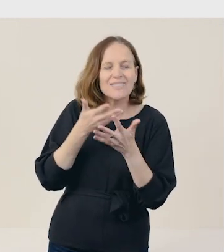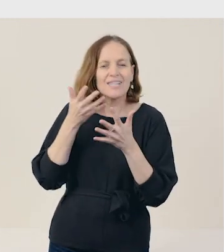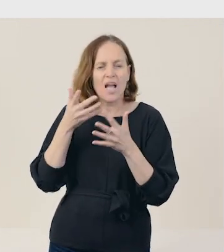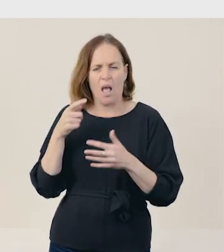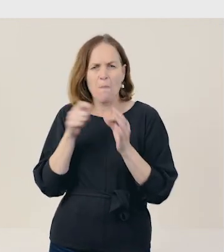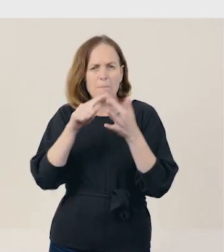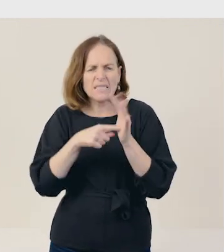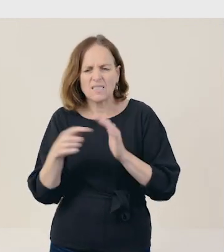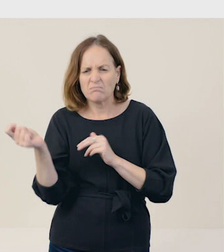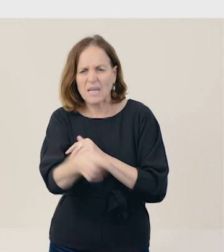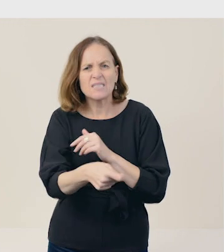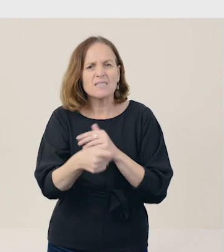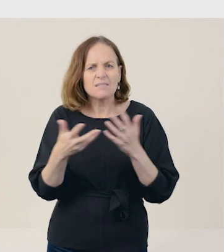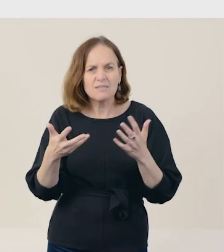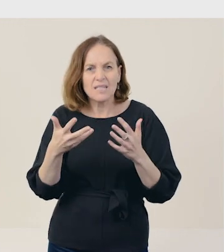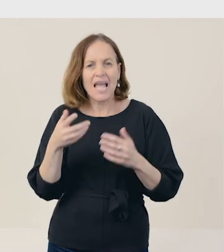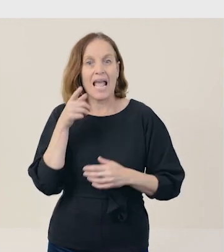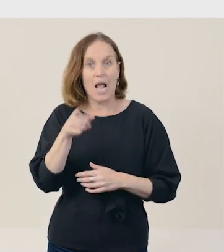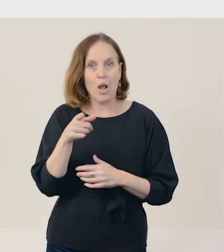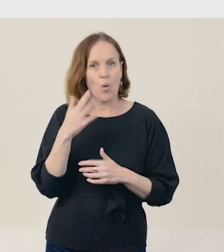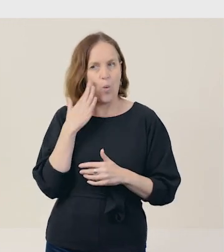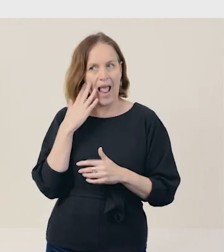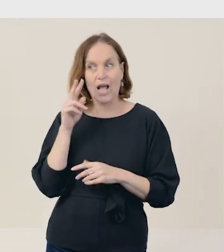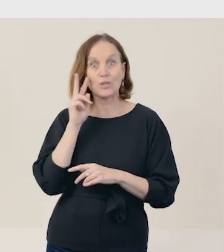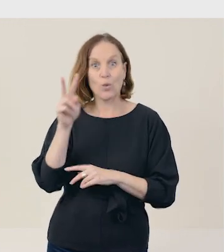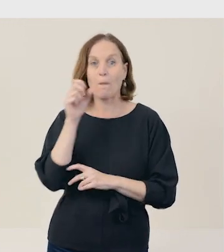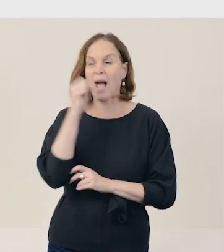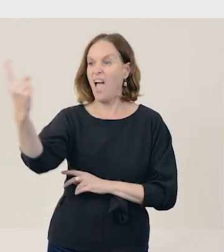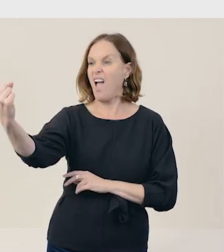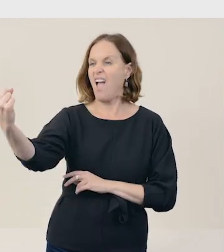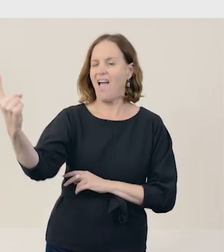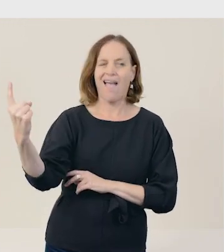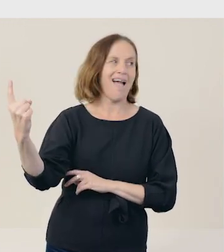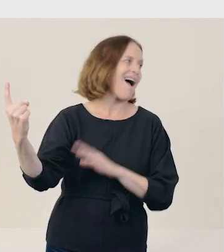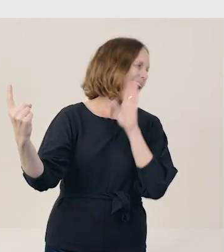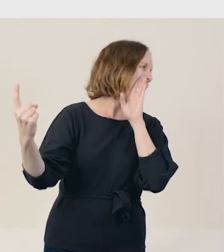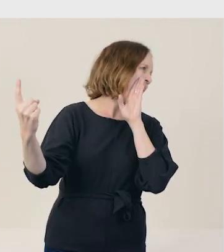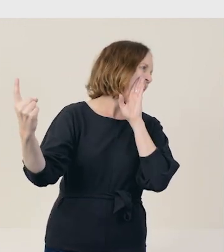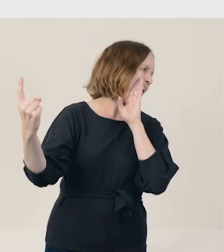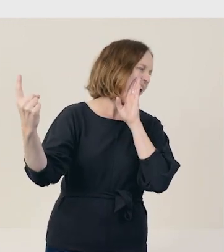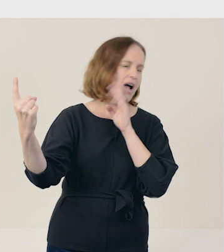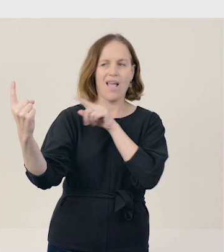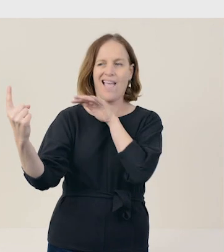He laid the odds and kept a 'tote', whatever that may be. And when he saw our friend arrive, he whispered, 'Here's a lark!'